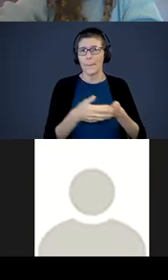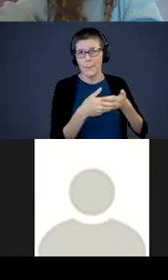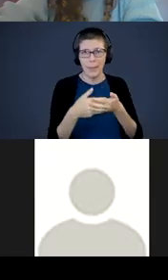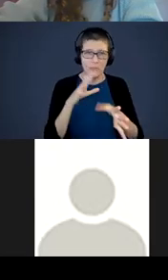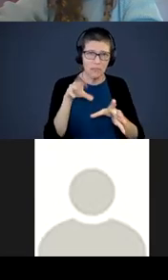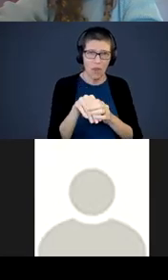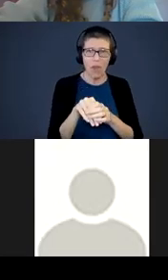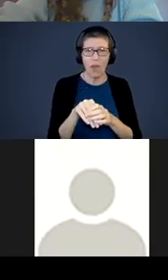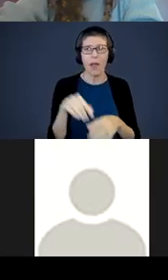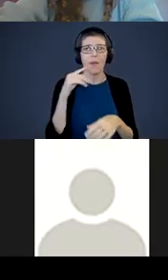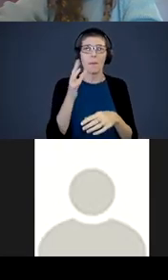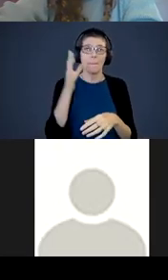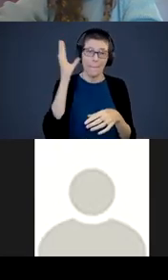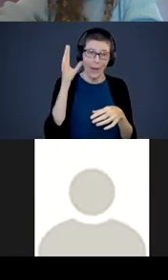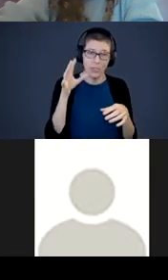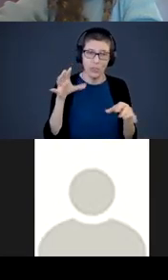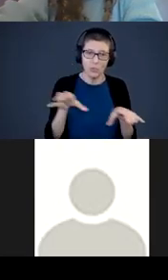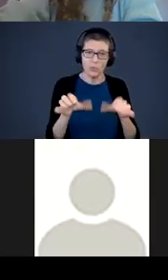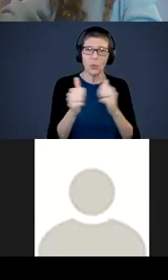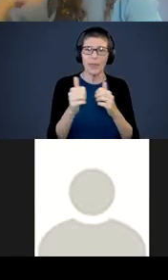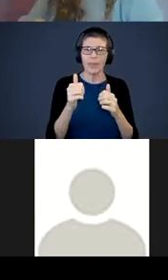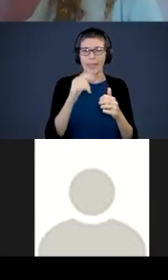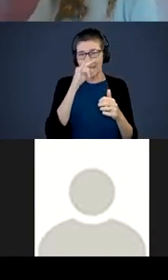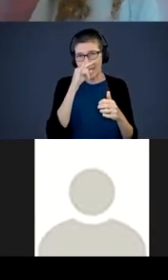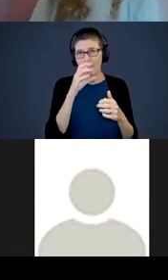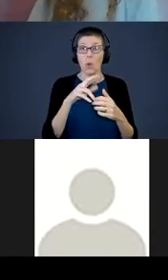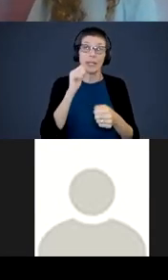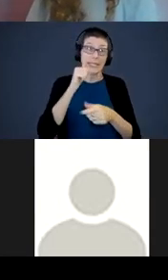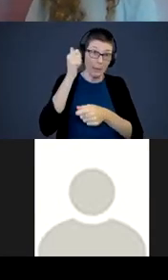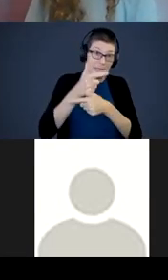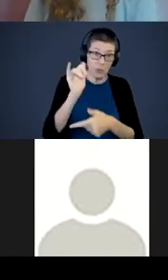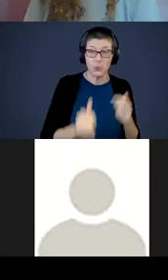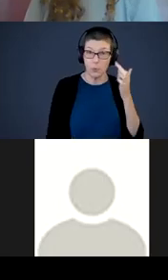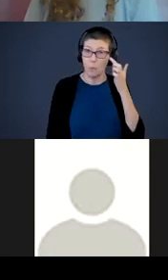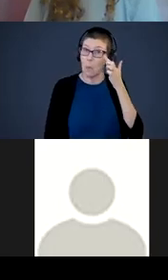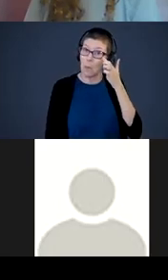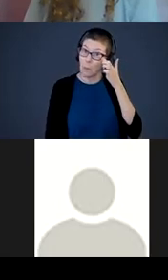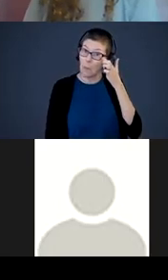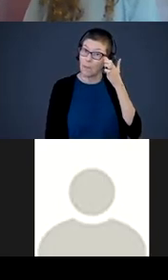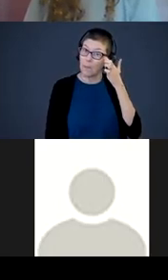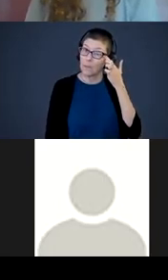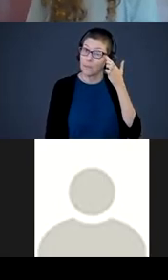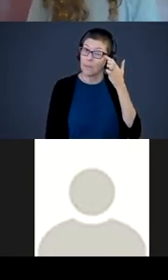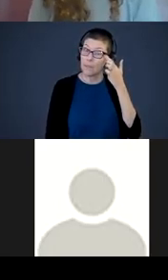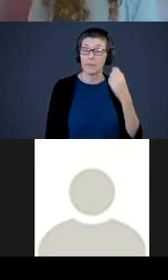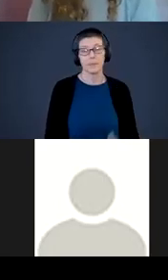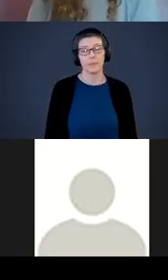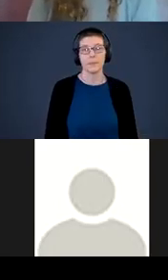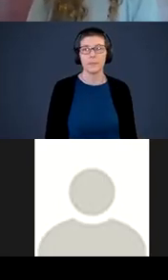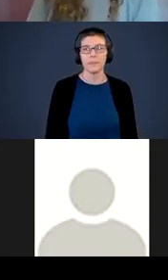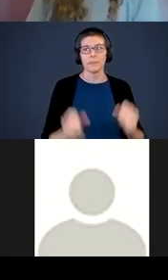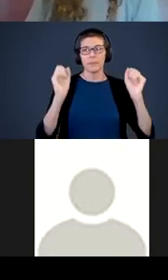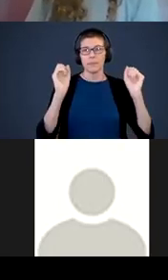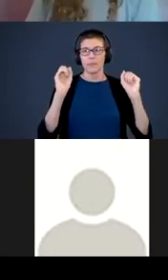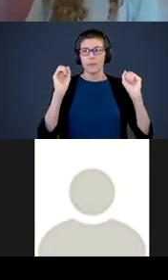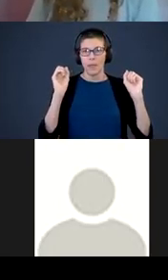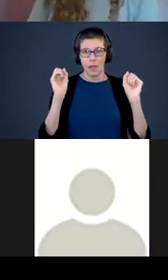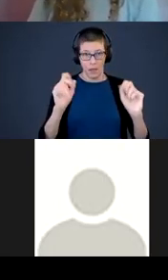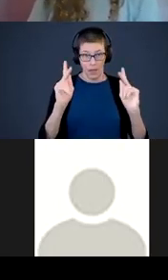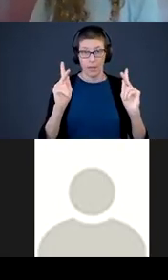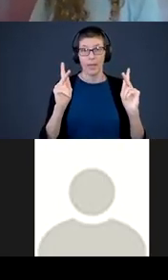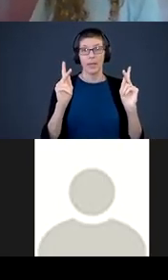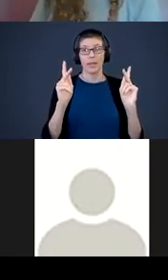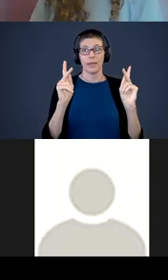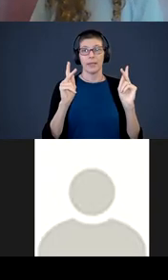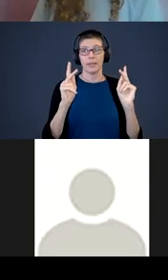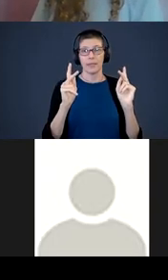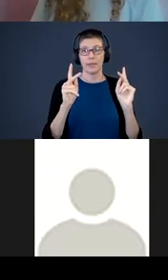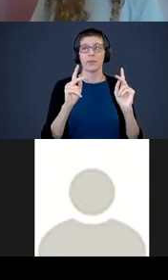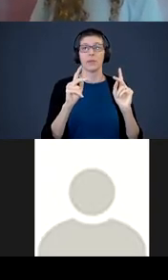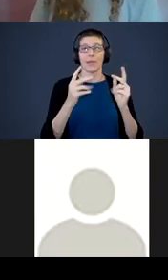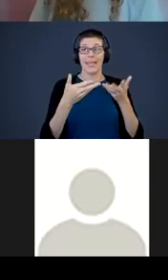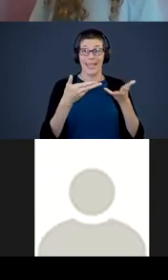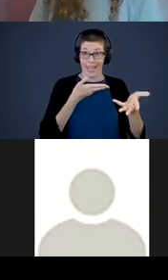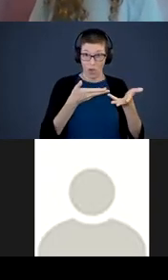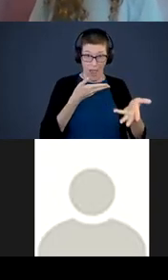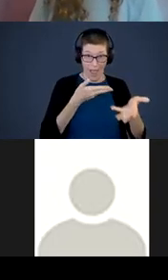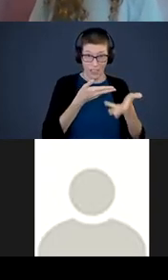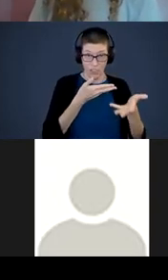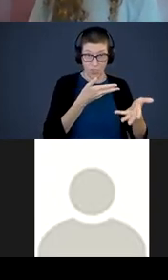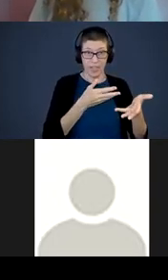in or parents to do with their kids and siblings. At the core of interaction and engaging with your